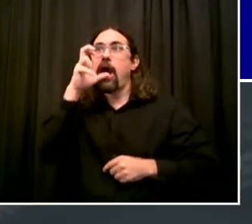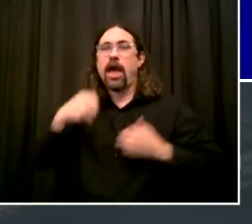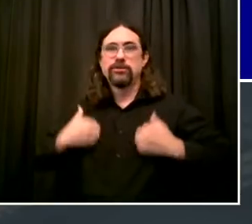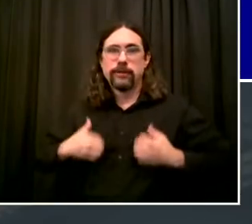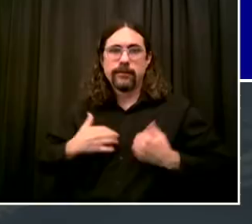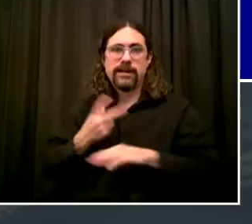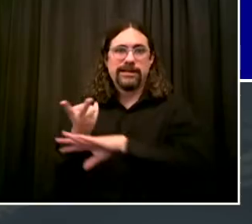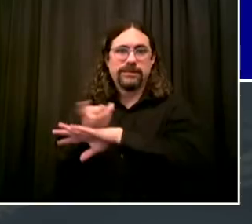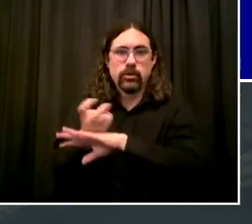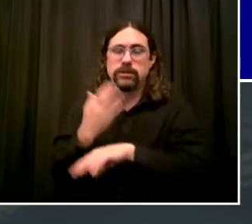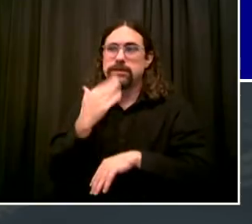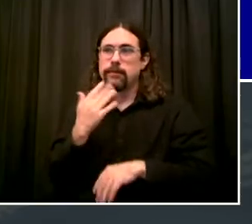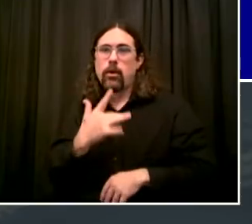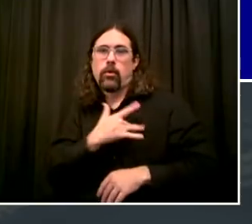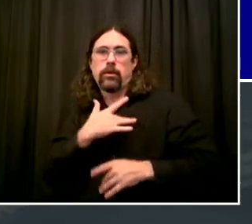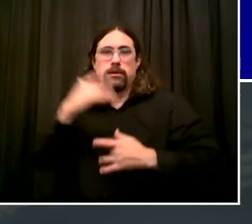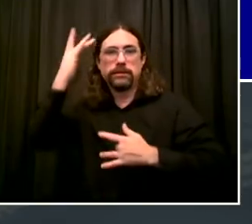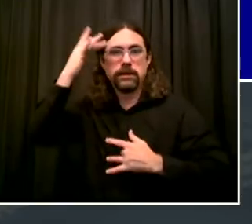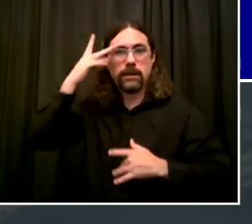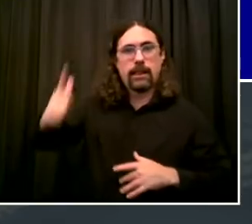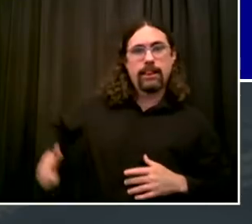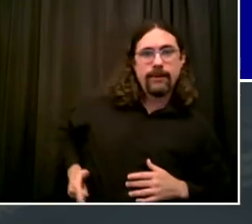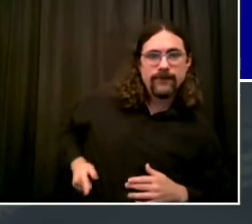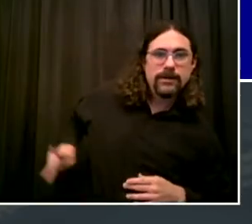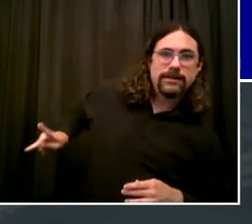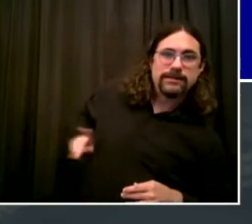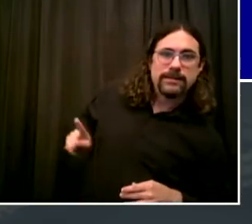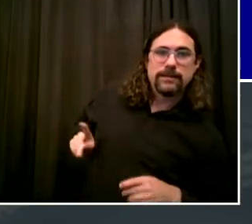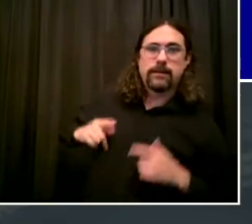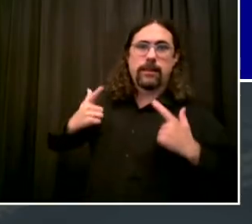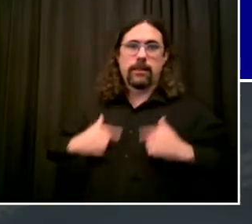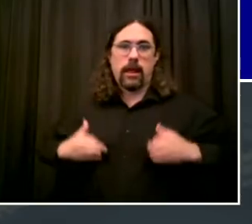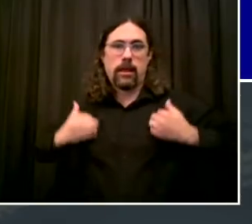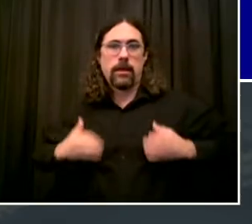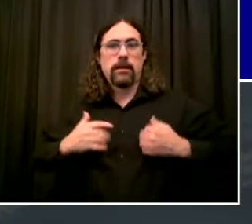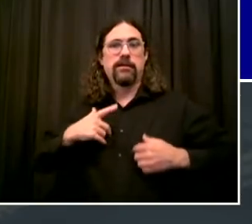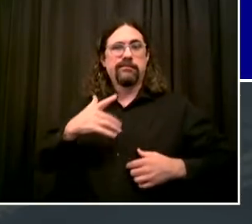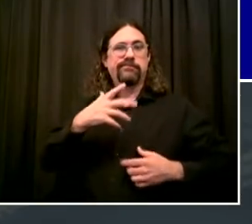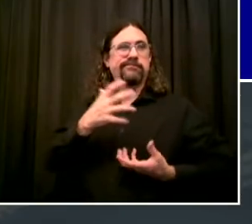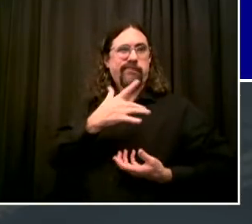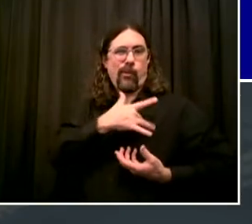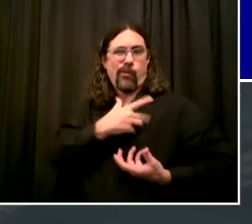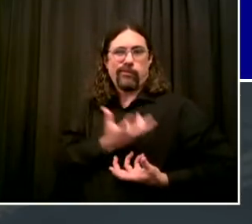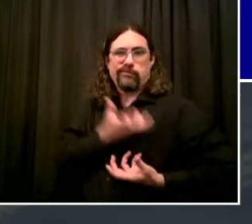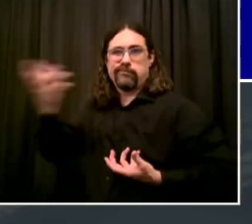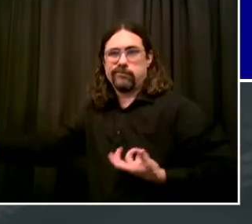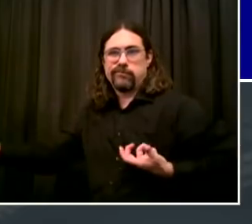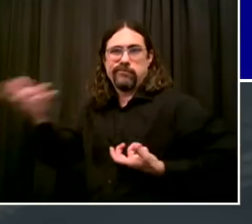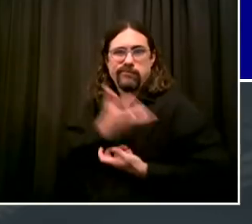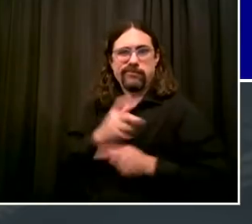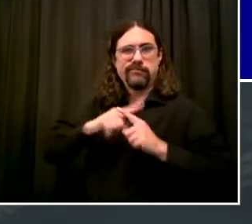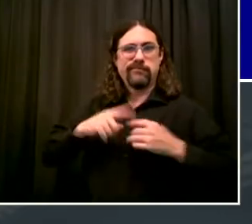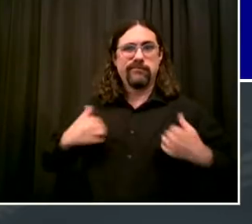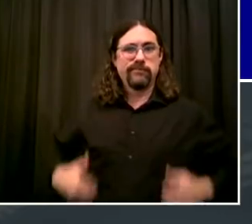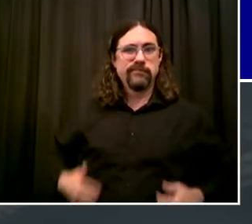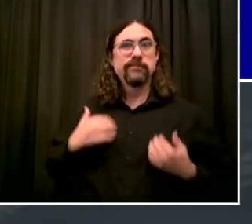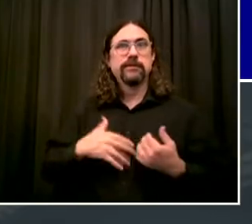INDIVIDUAL BEING PUT INTO SOLITARY CONFINEMENT. THAT IS IMPORTANT.